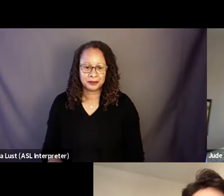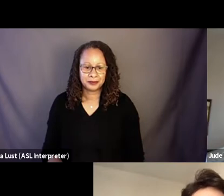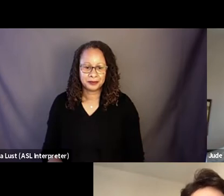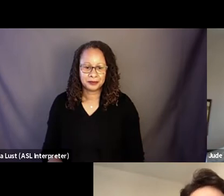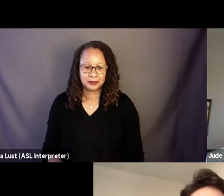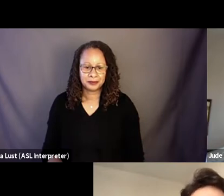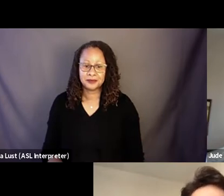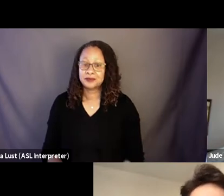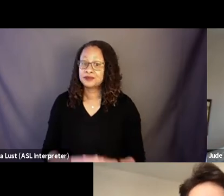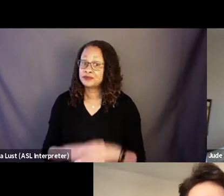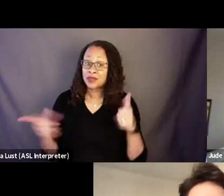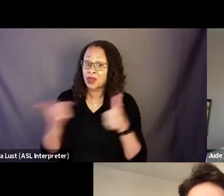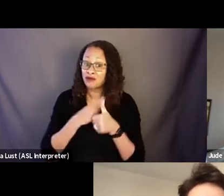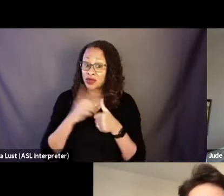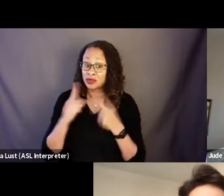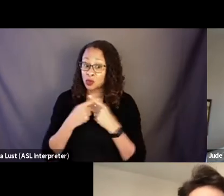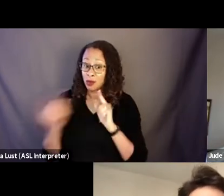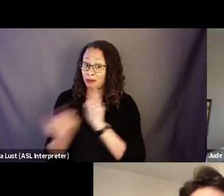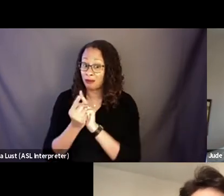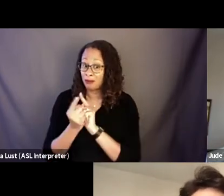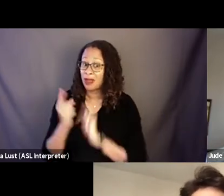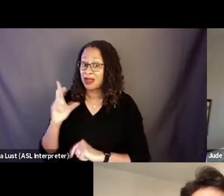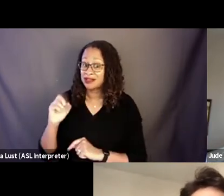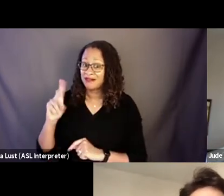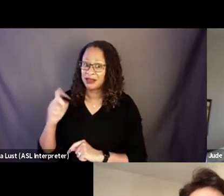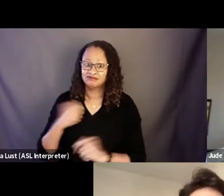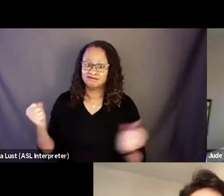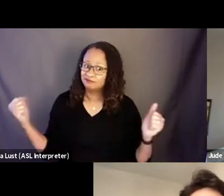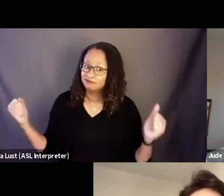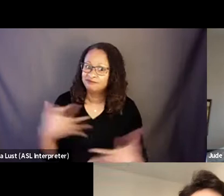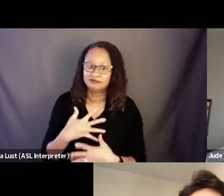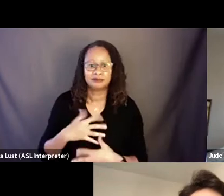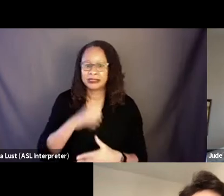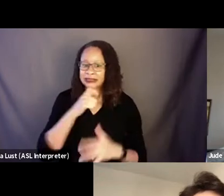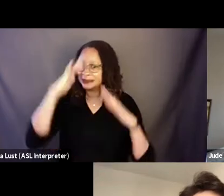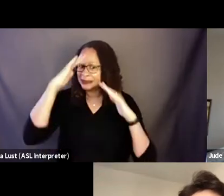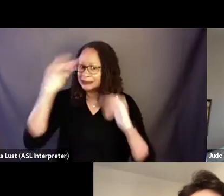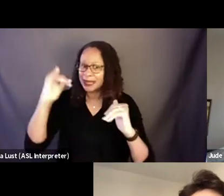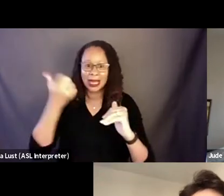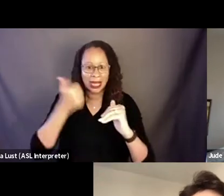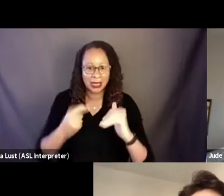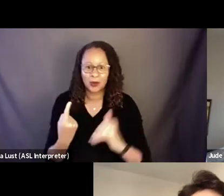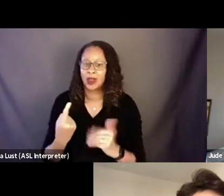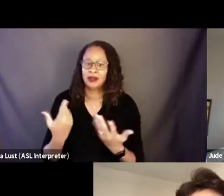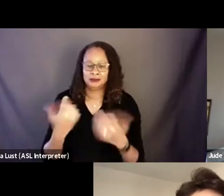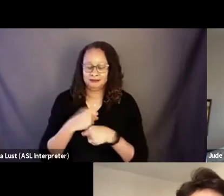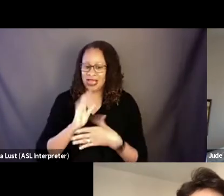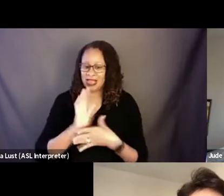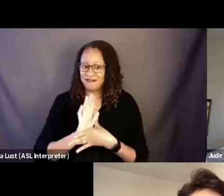When David first approached me, I was very scared. I didn't really expect that anyone would be able to make a film about this